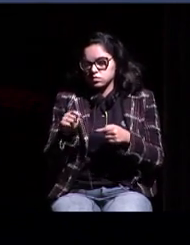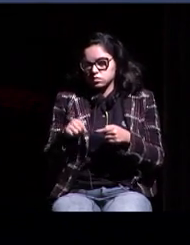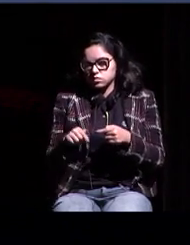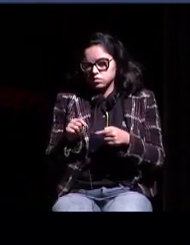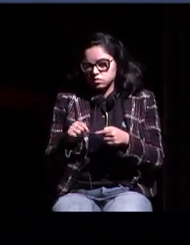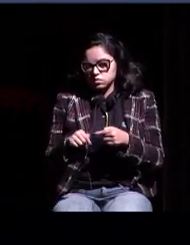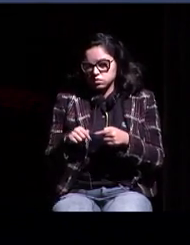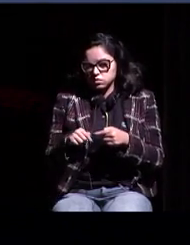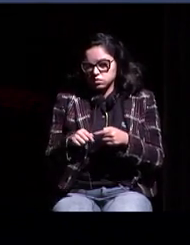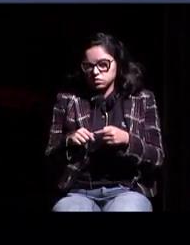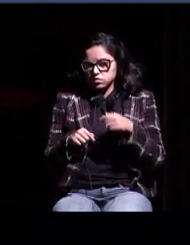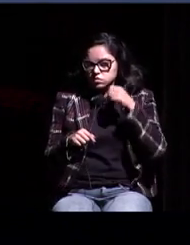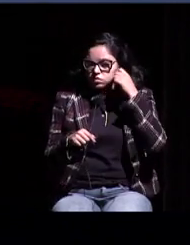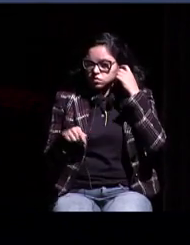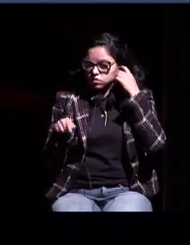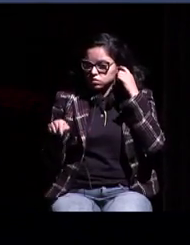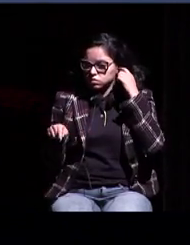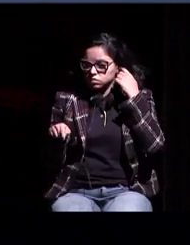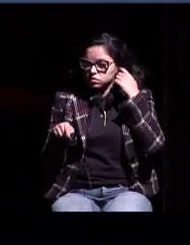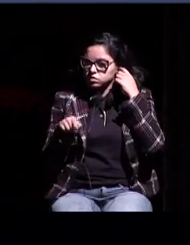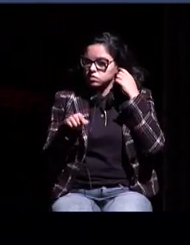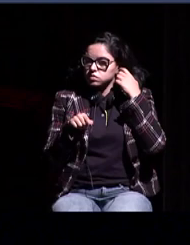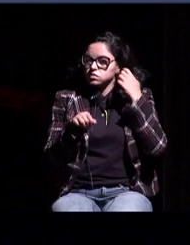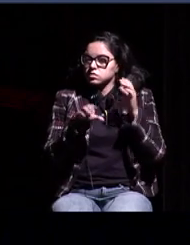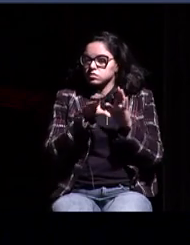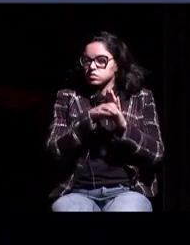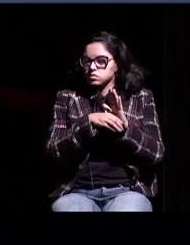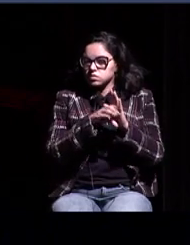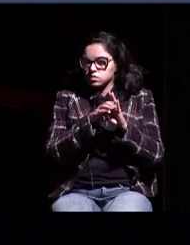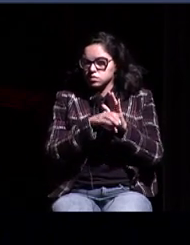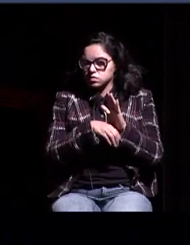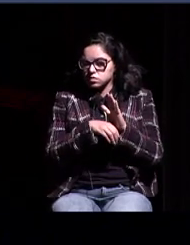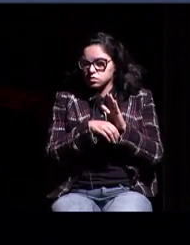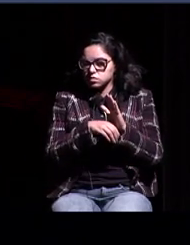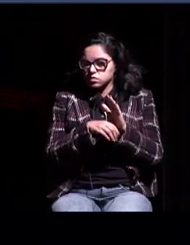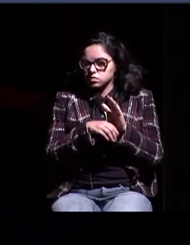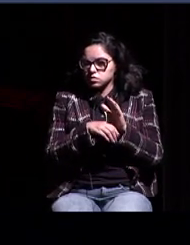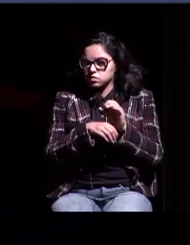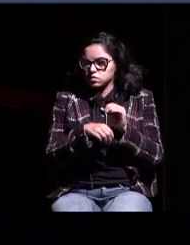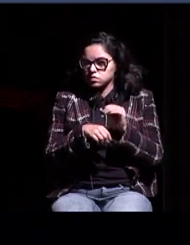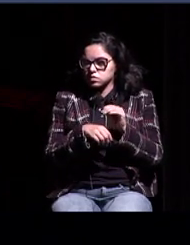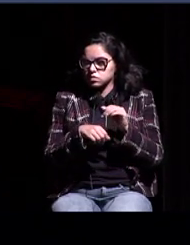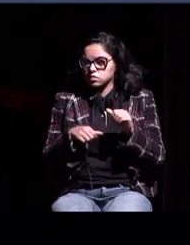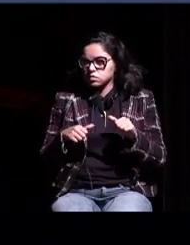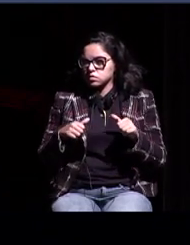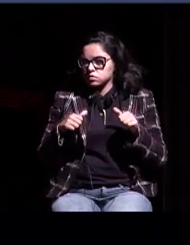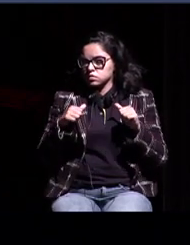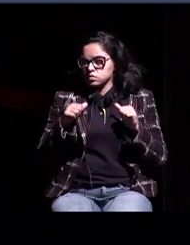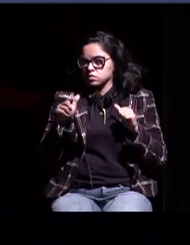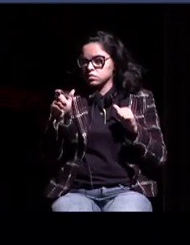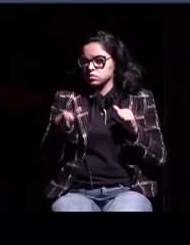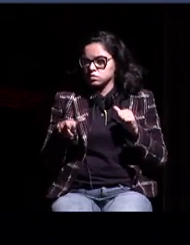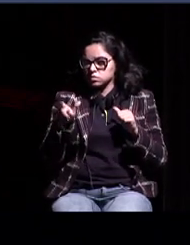These concepts put those people in a subaltern condition. So we need to think,